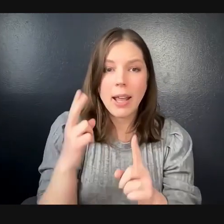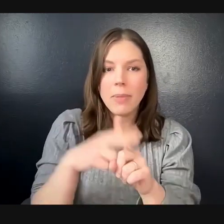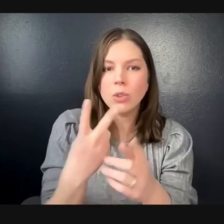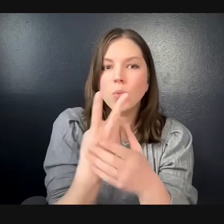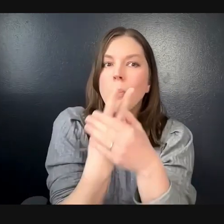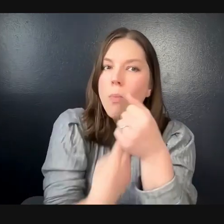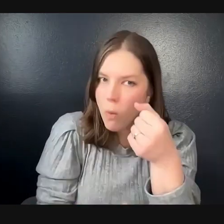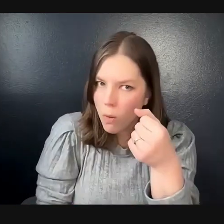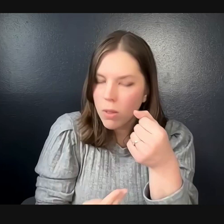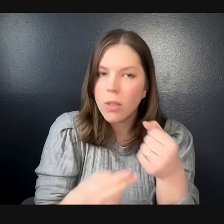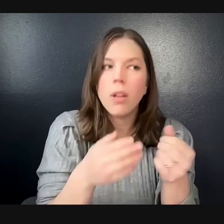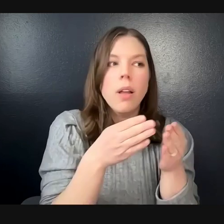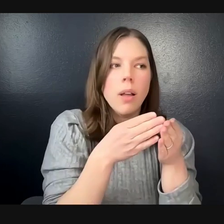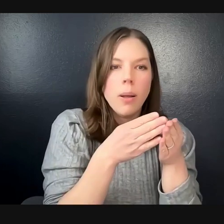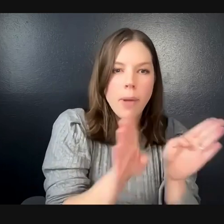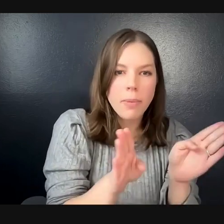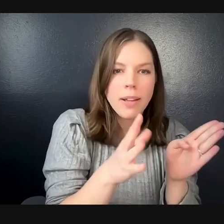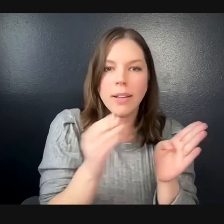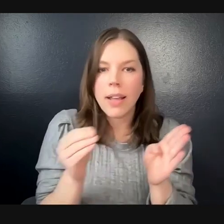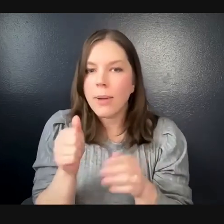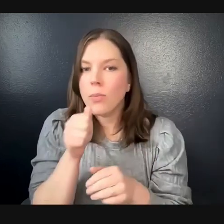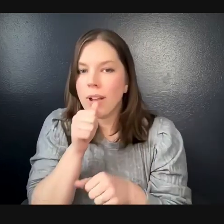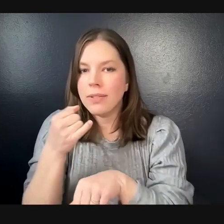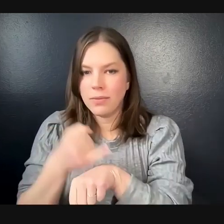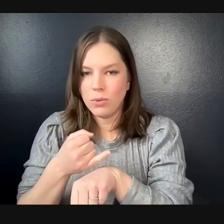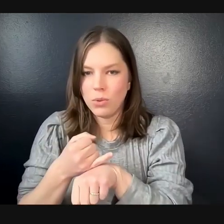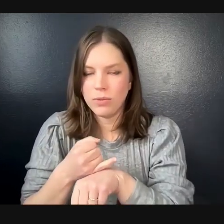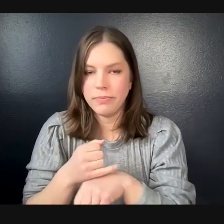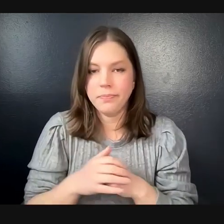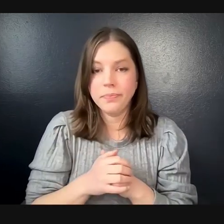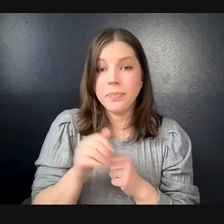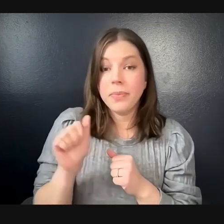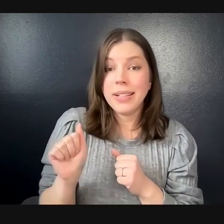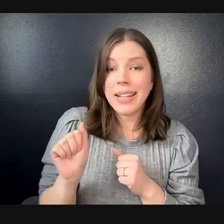ADA applies both to public and private universities.